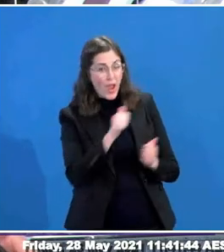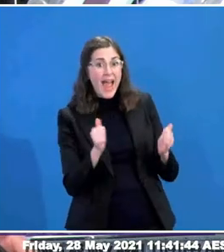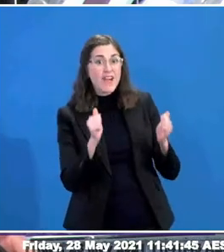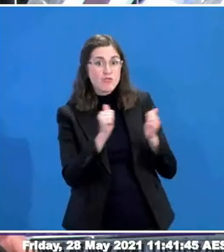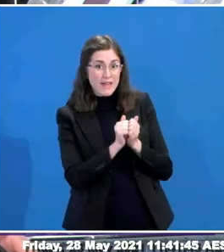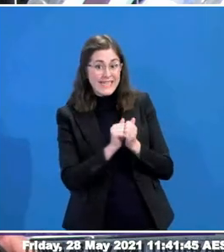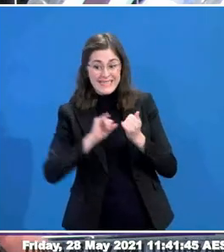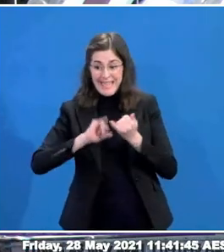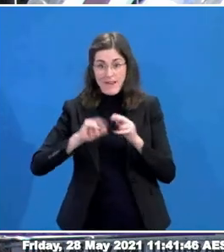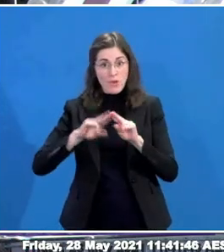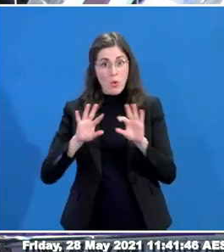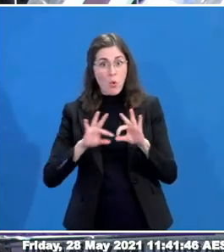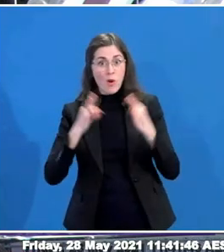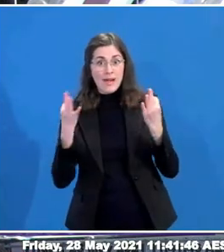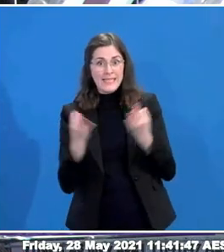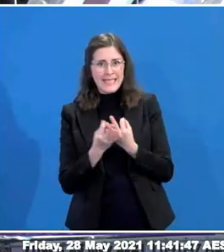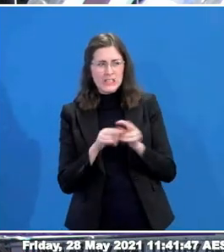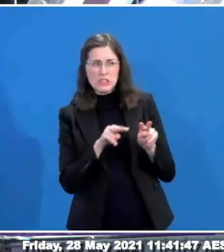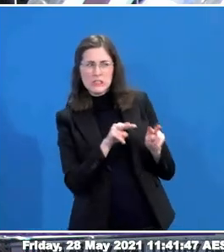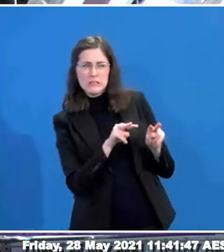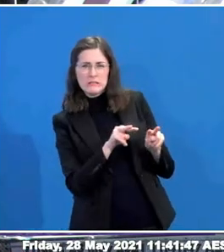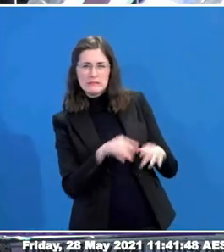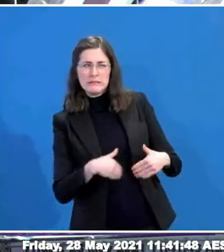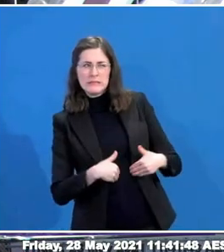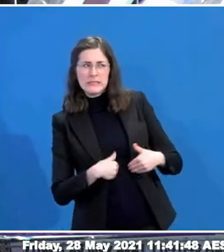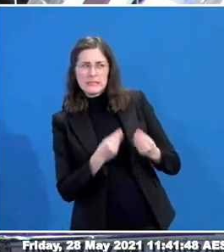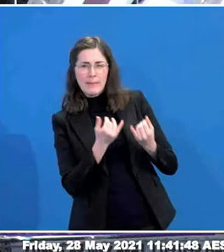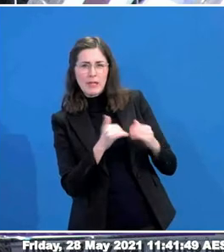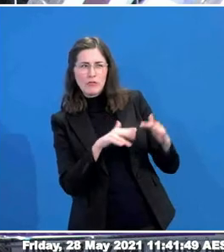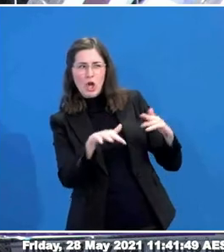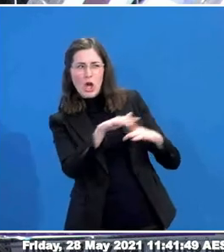throughout the relevant management